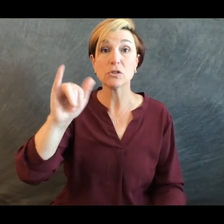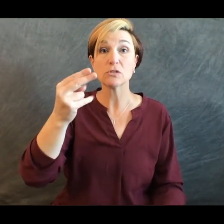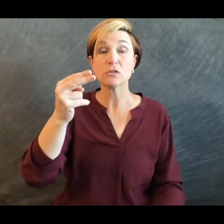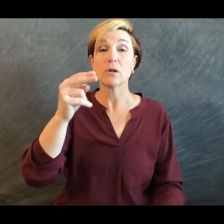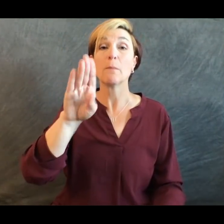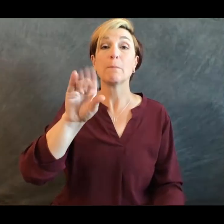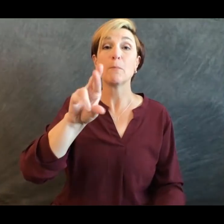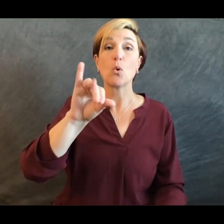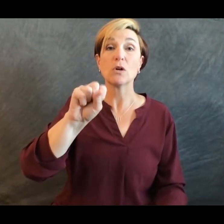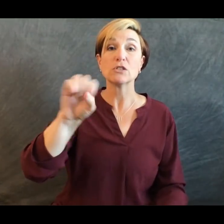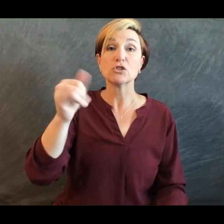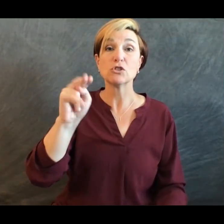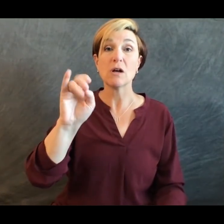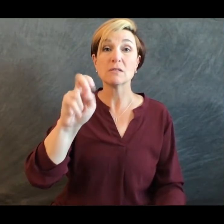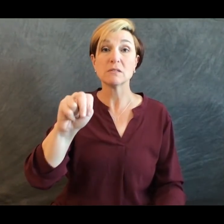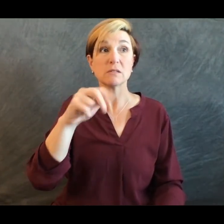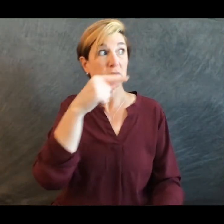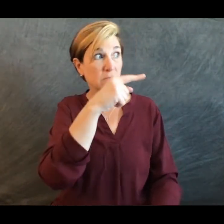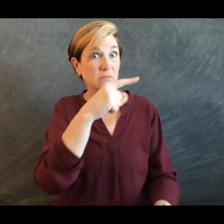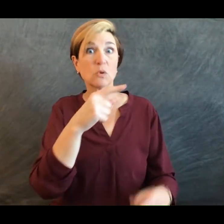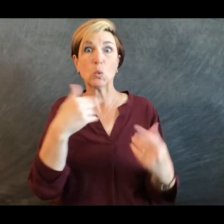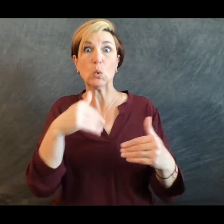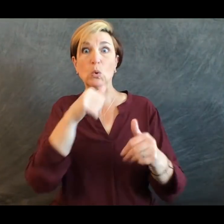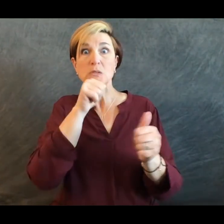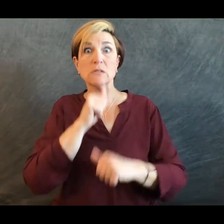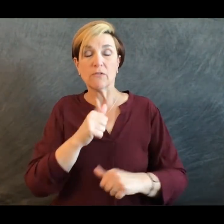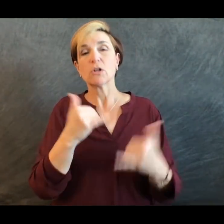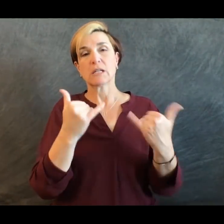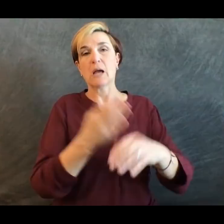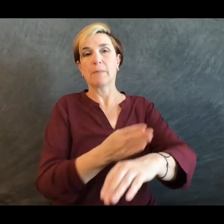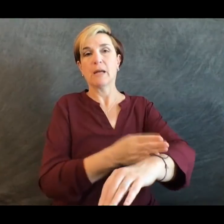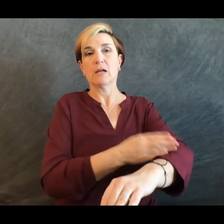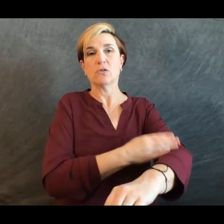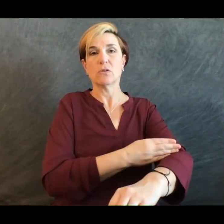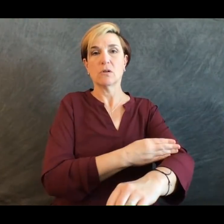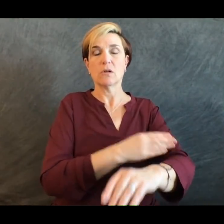he's doing better and then some people don't even know they had it it could be